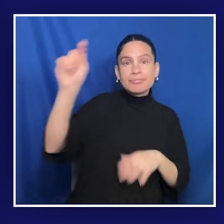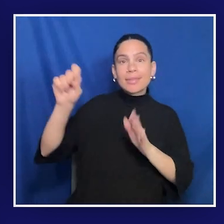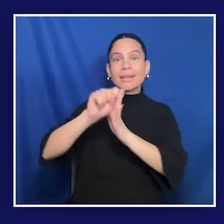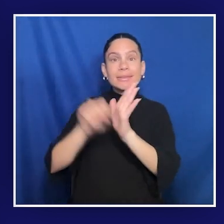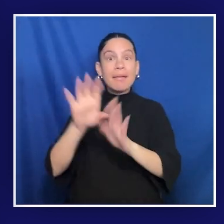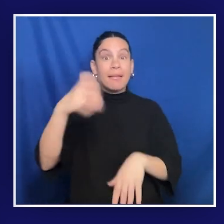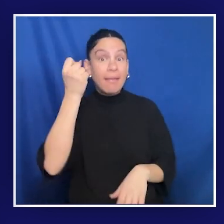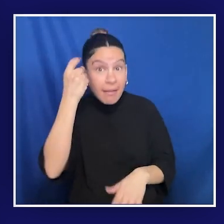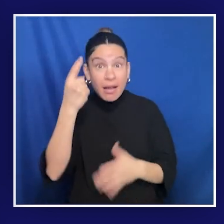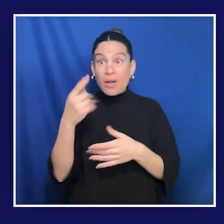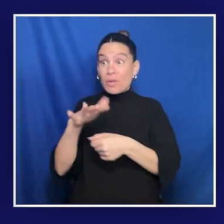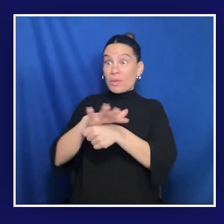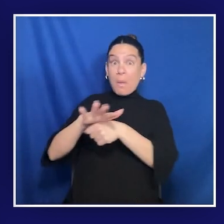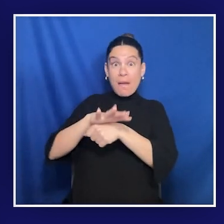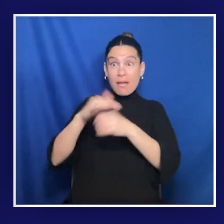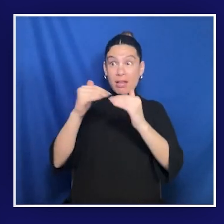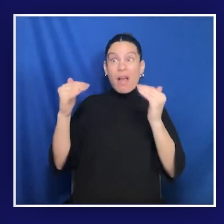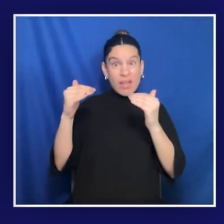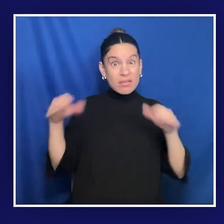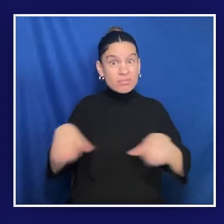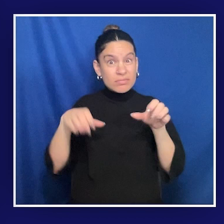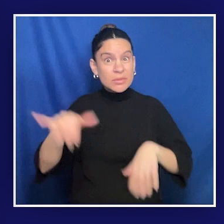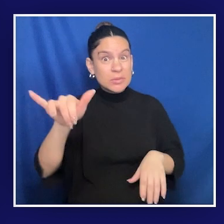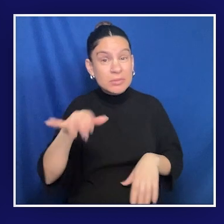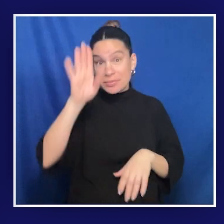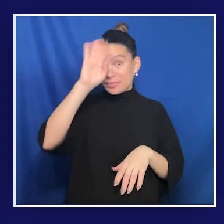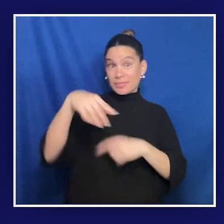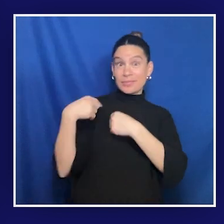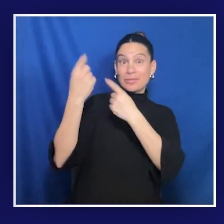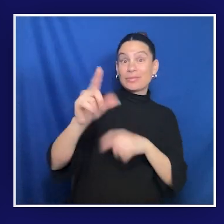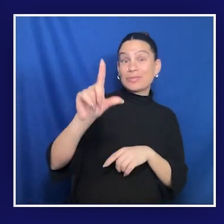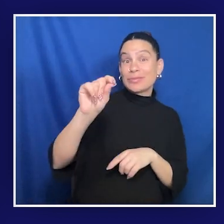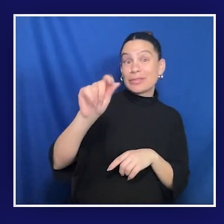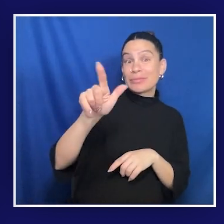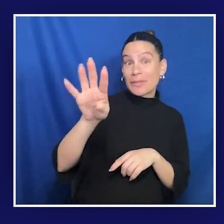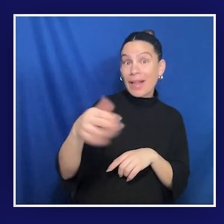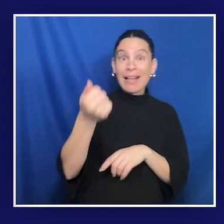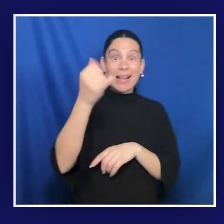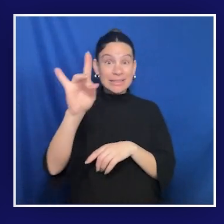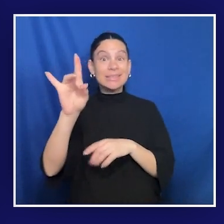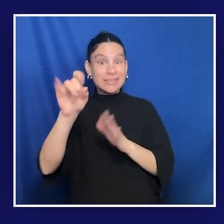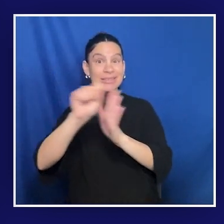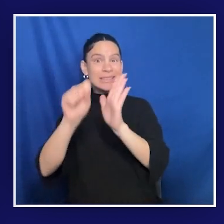to eliminate 14(c) being done at the state level. Matter of fact, some of it's even been done at the local level. As of 2024,